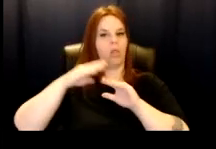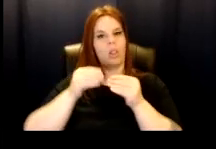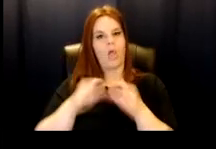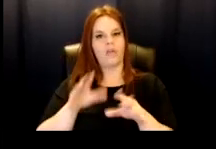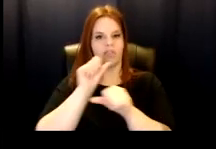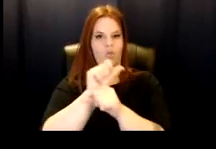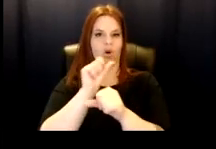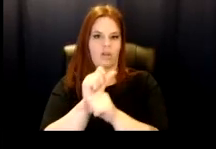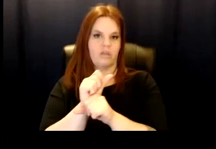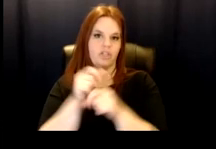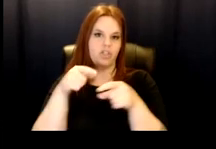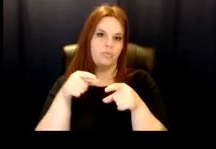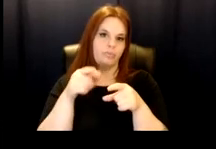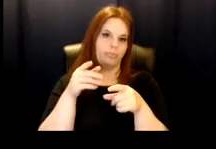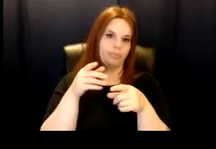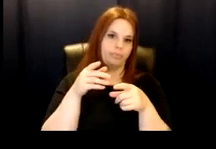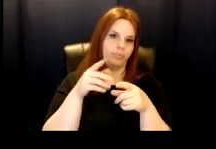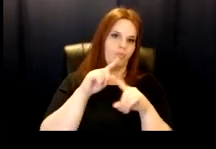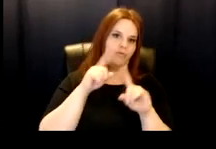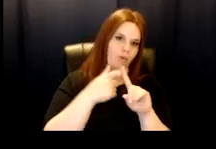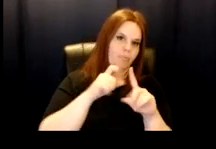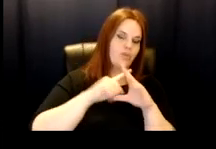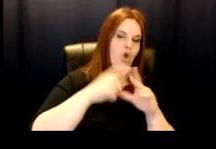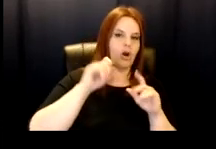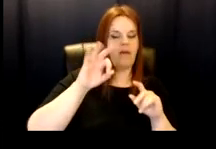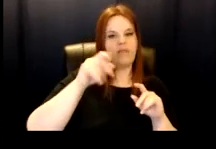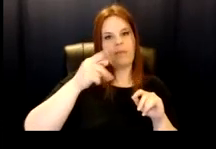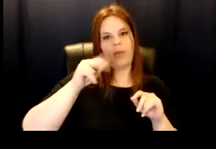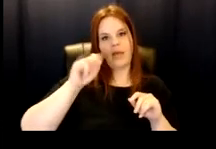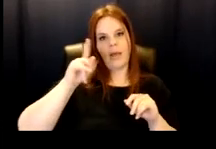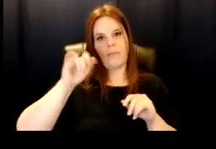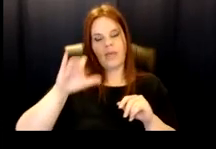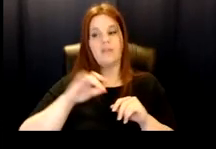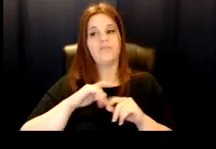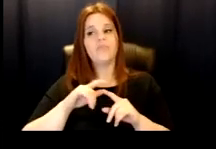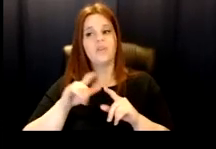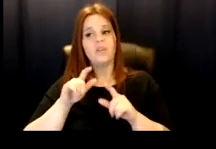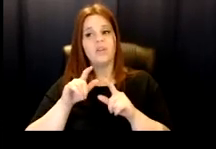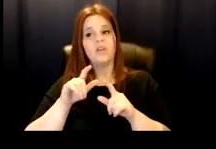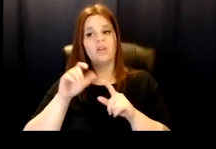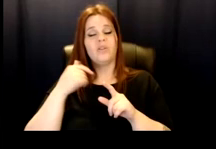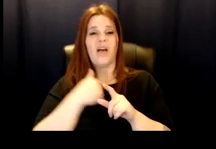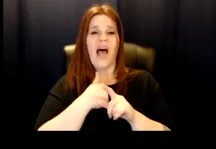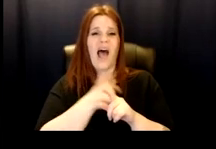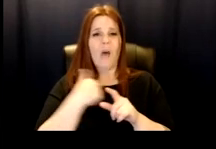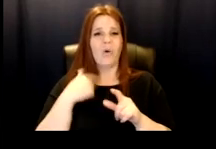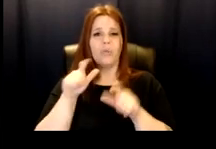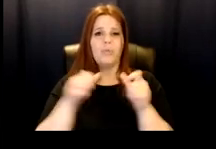that many of the jobs that people with disabilities work in are frontline essential workers that